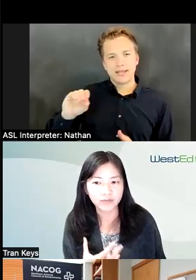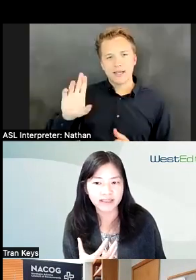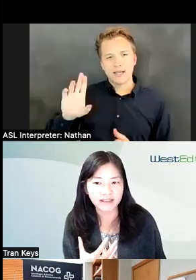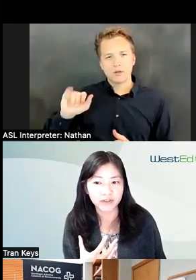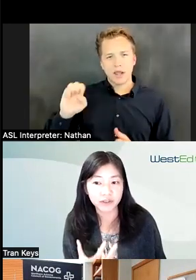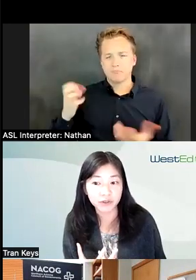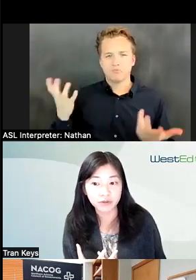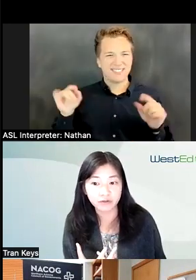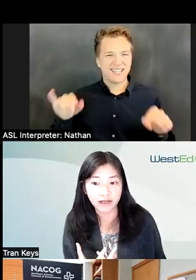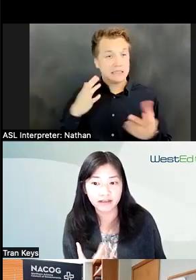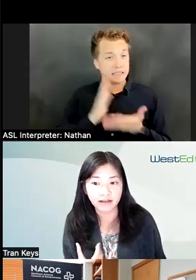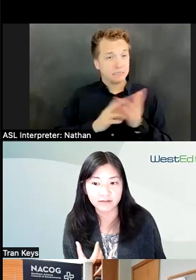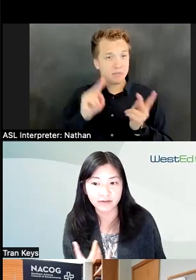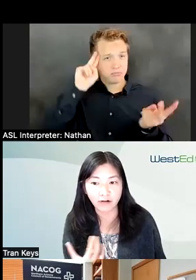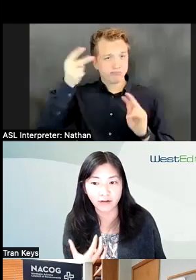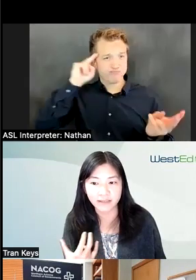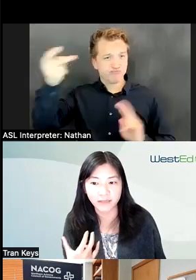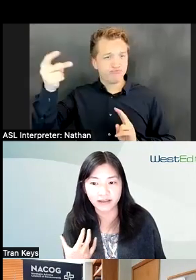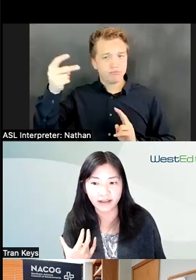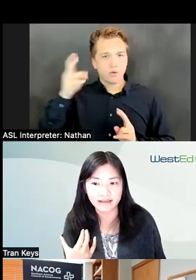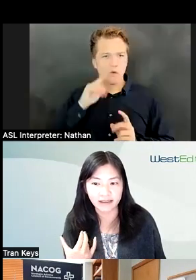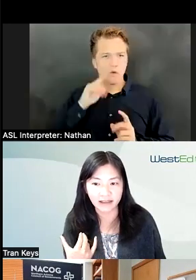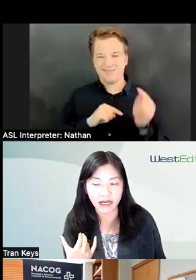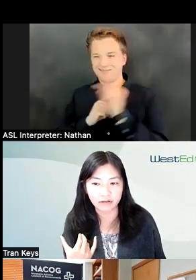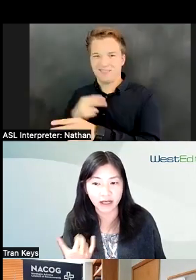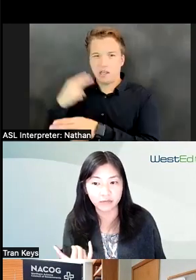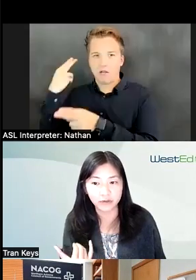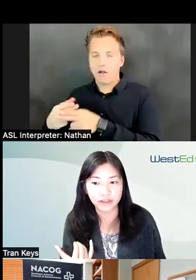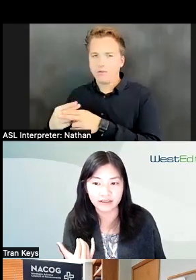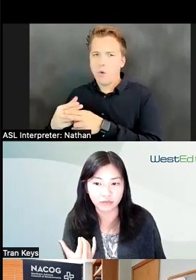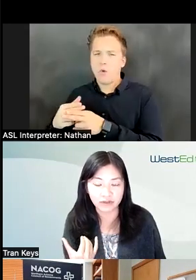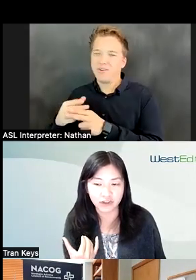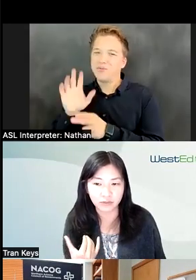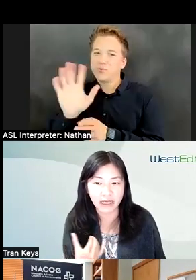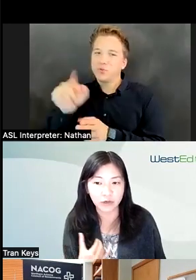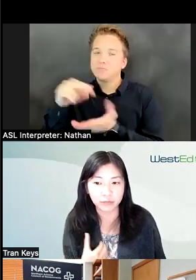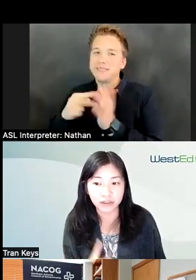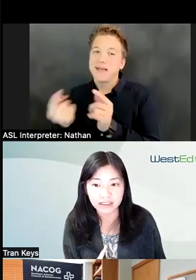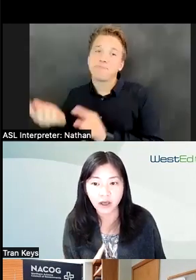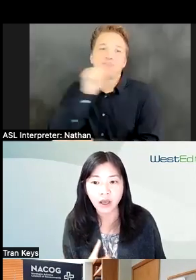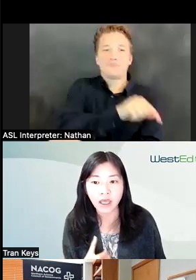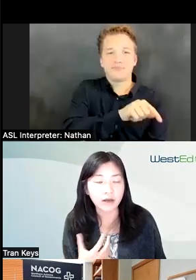mixing up the two—calling something that is an outcome, really, that should be an output.